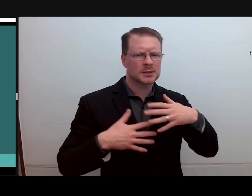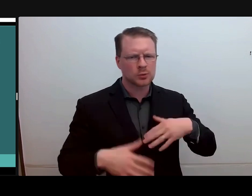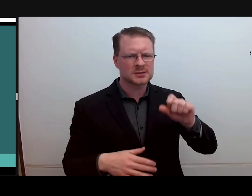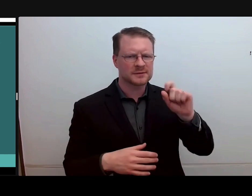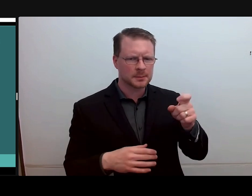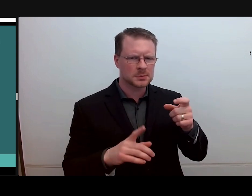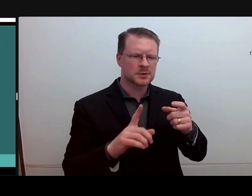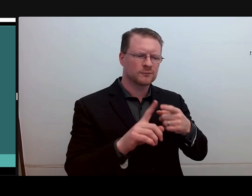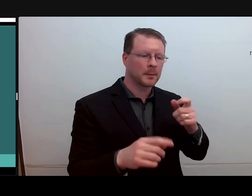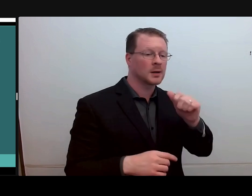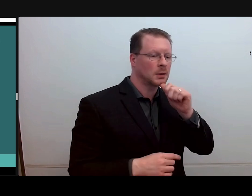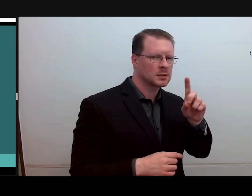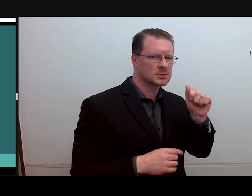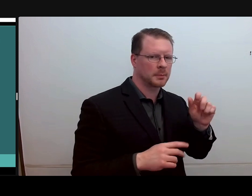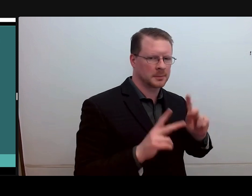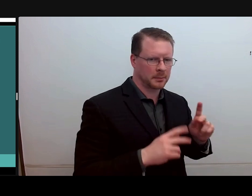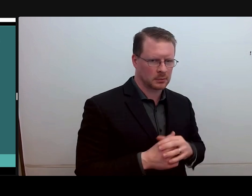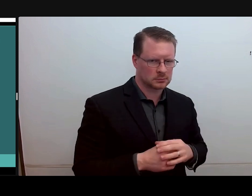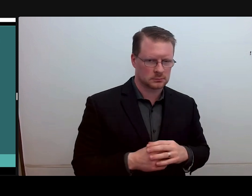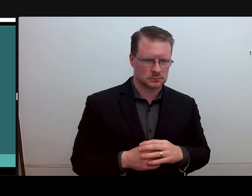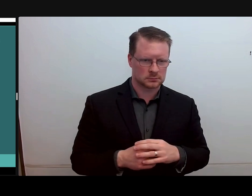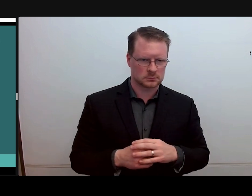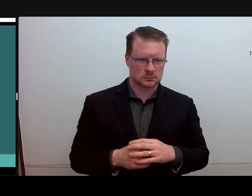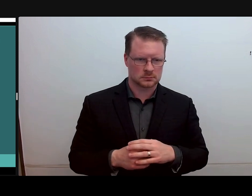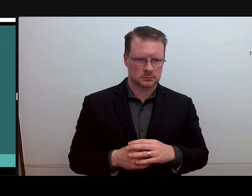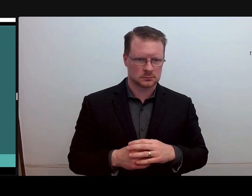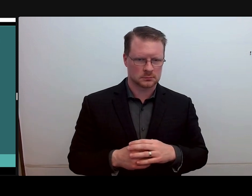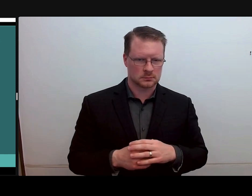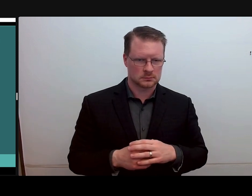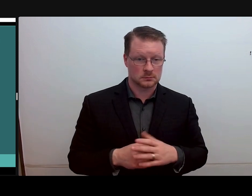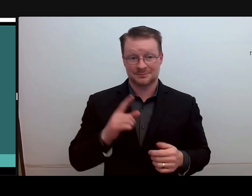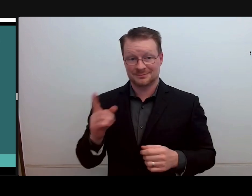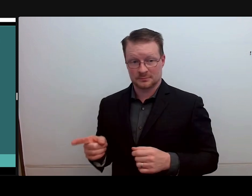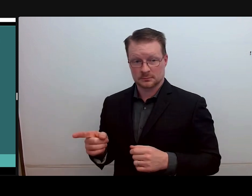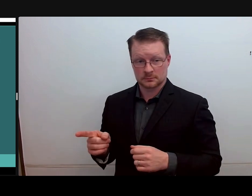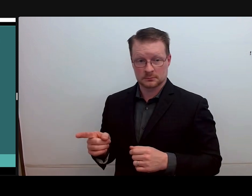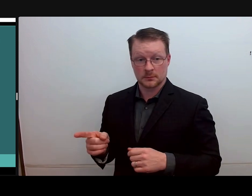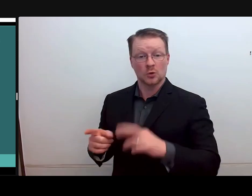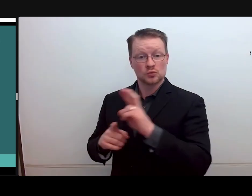they don't have any change in their depressive symptoms compared to their nondisabled colleagues and peers.